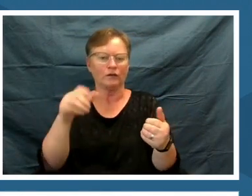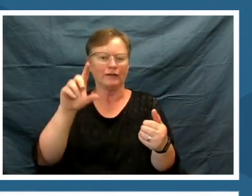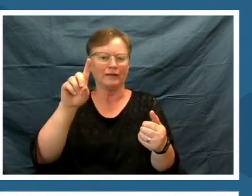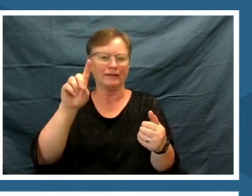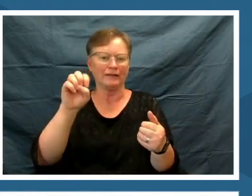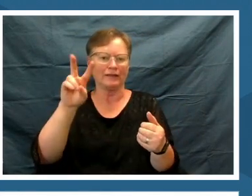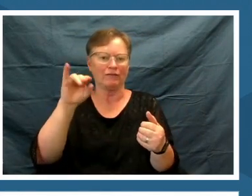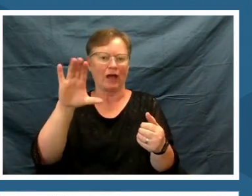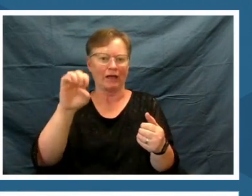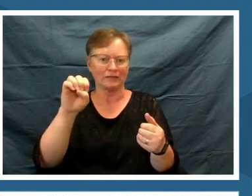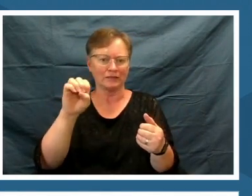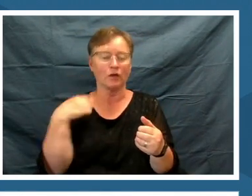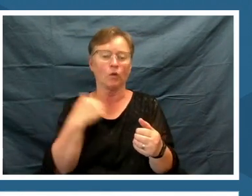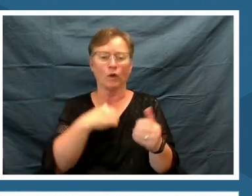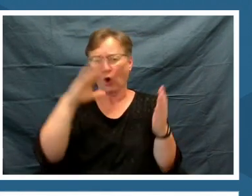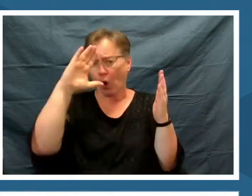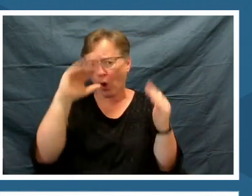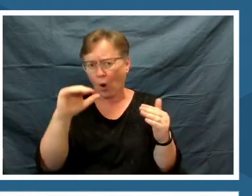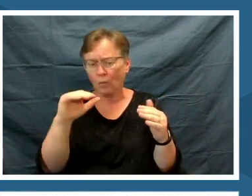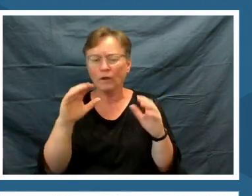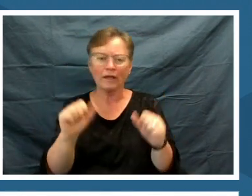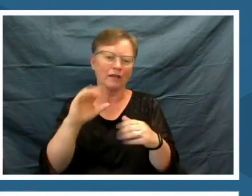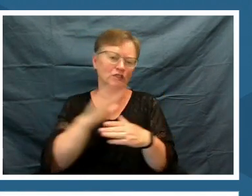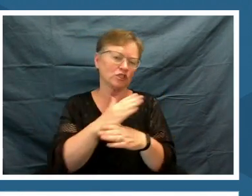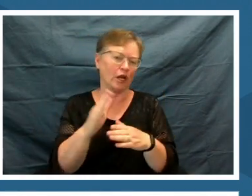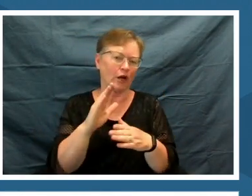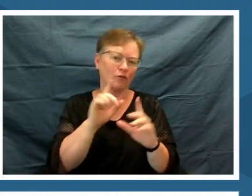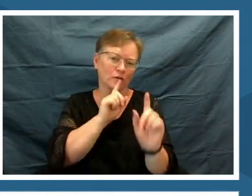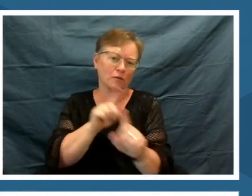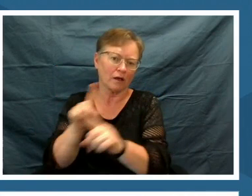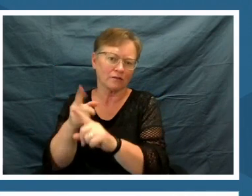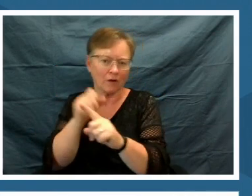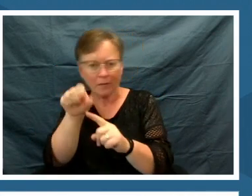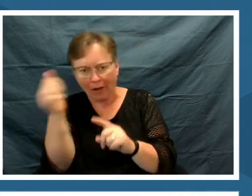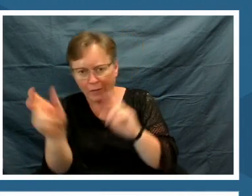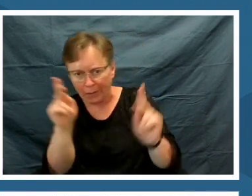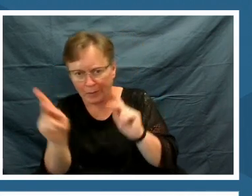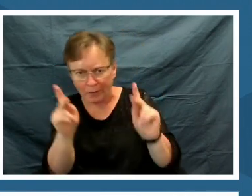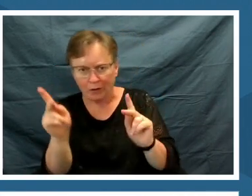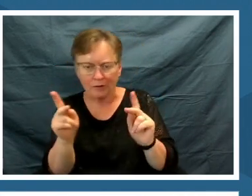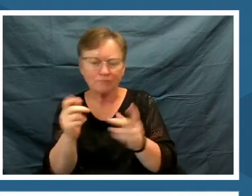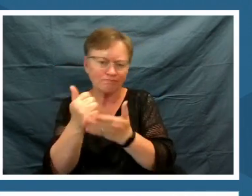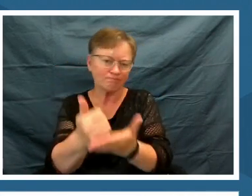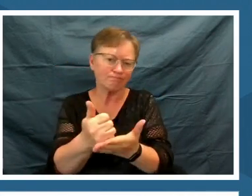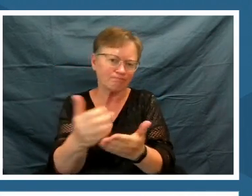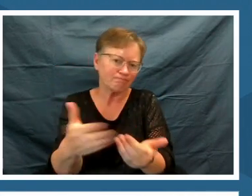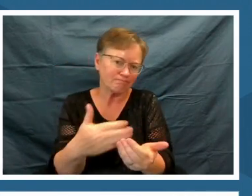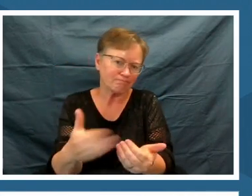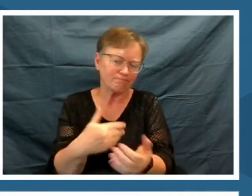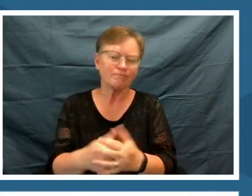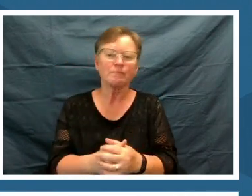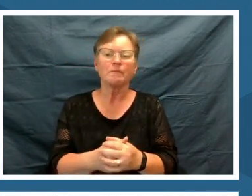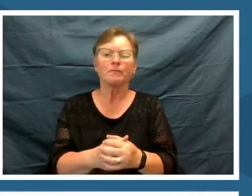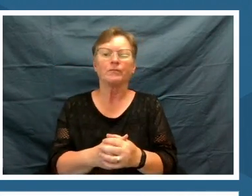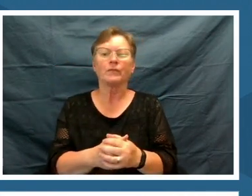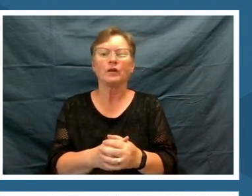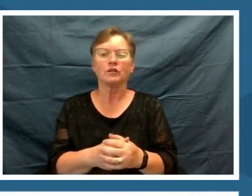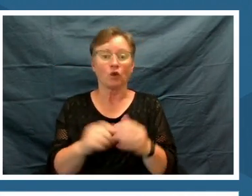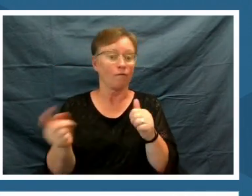share with you the responses from others so the first question and all you have